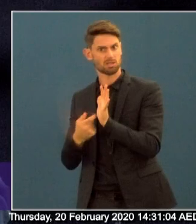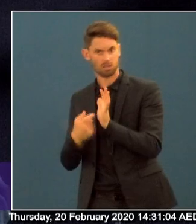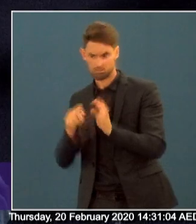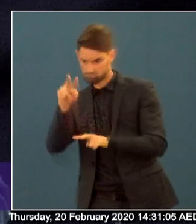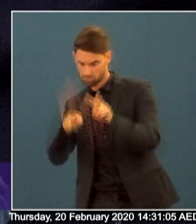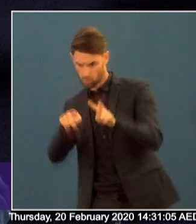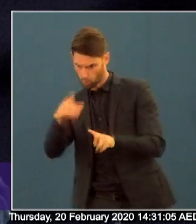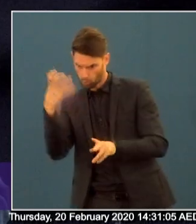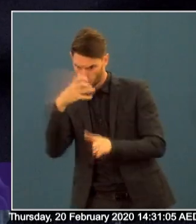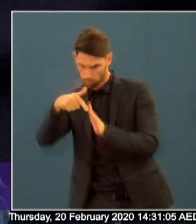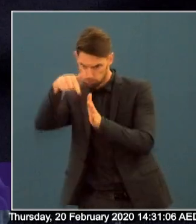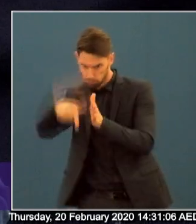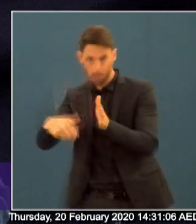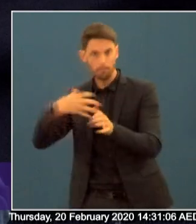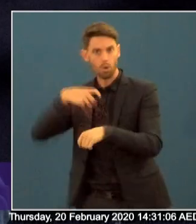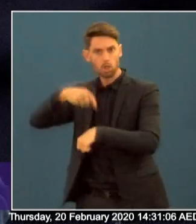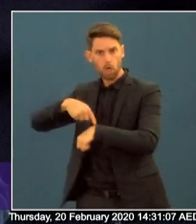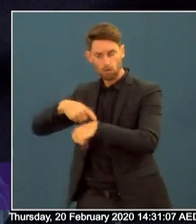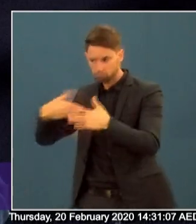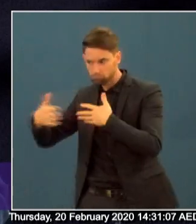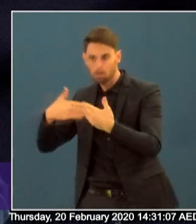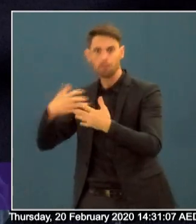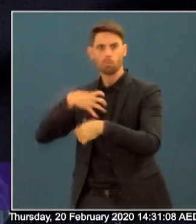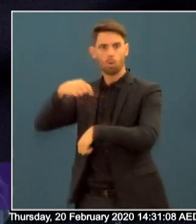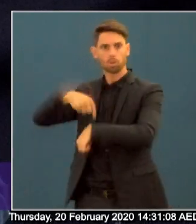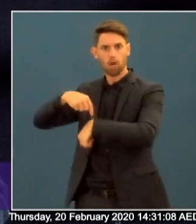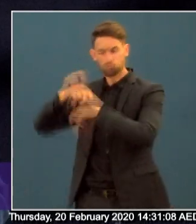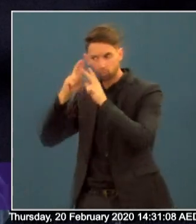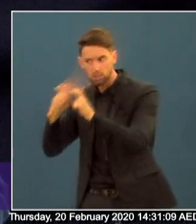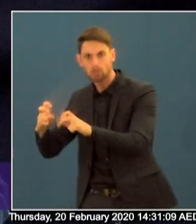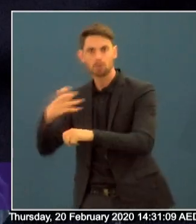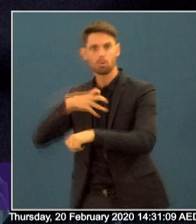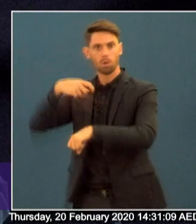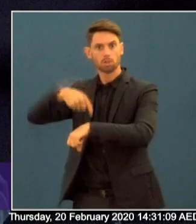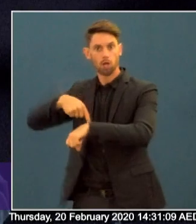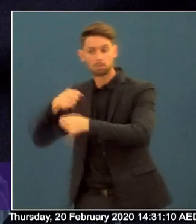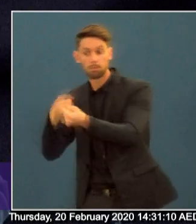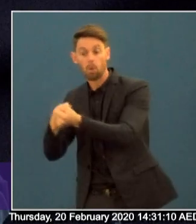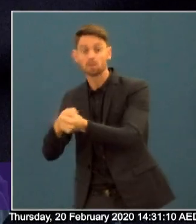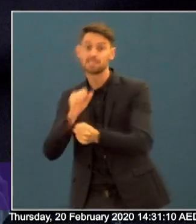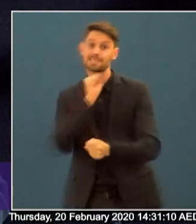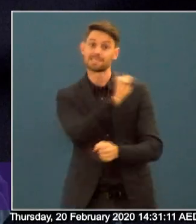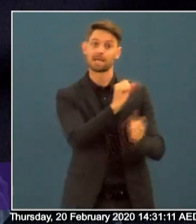So, you know, the MBS schedule is revised periodically,